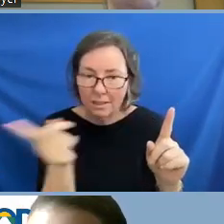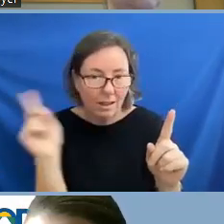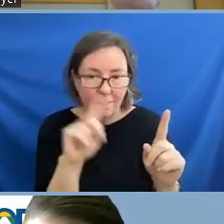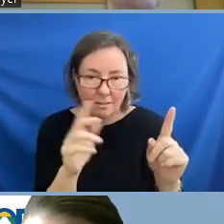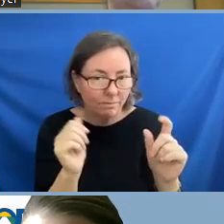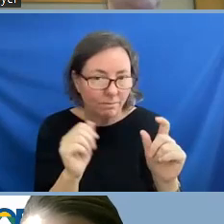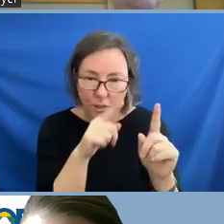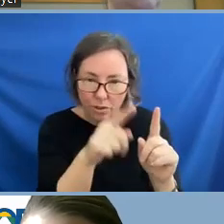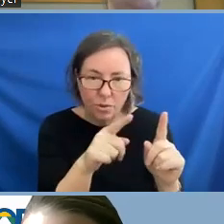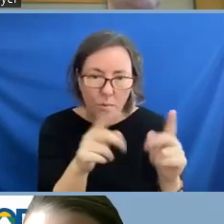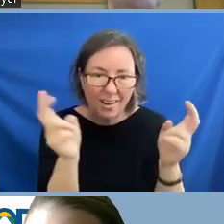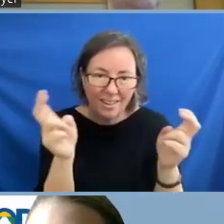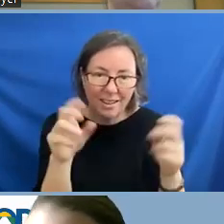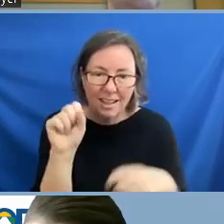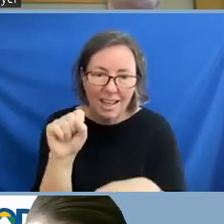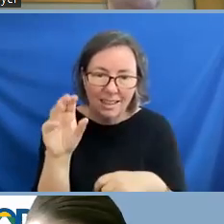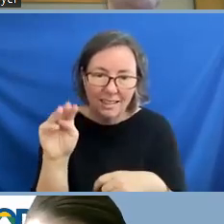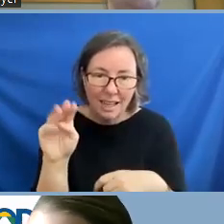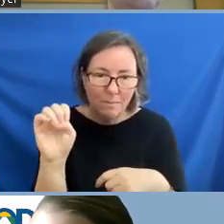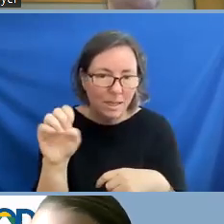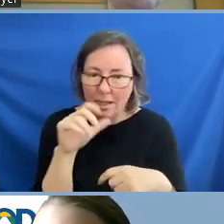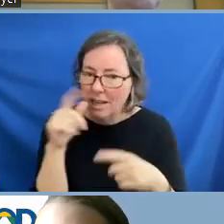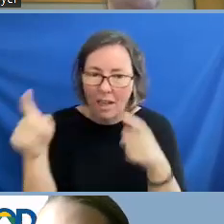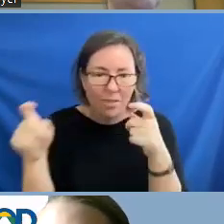the subject matter expert here, not the managers.